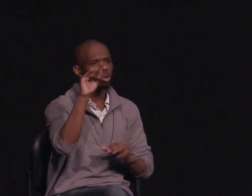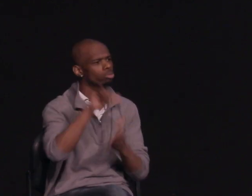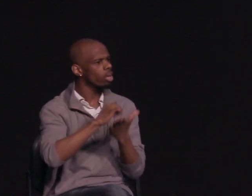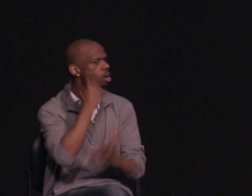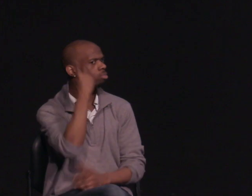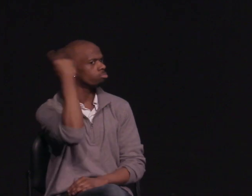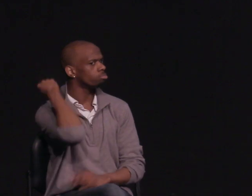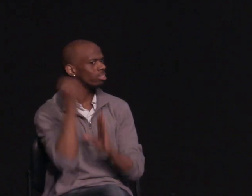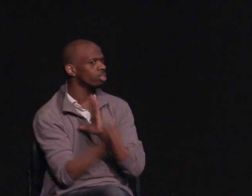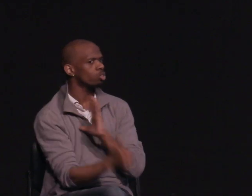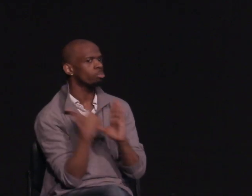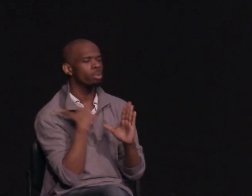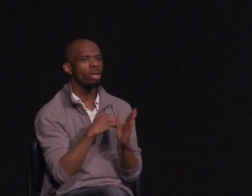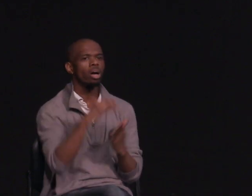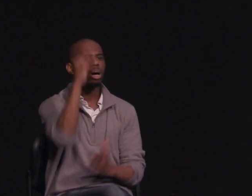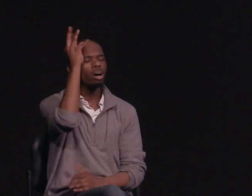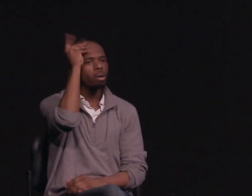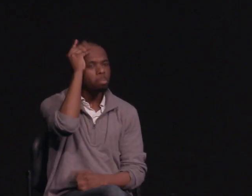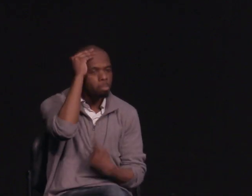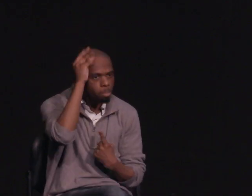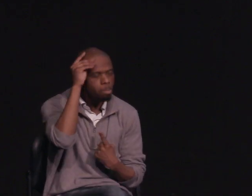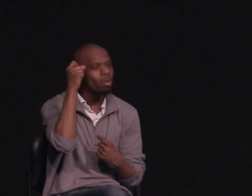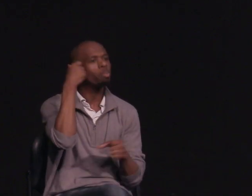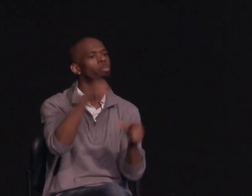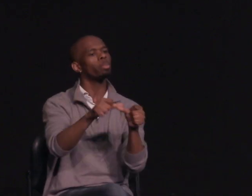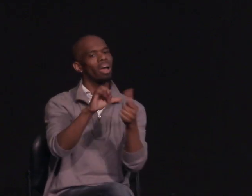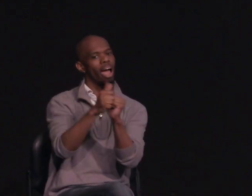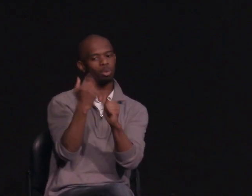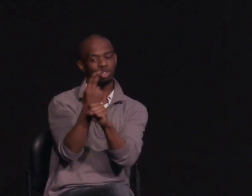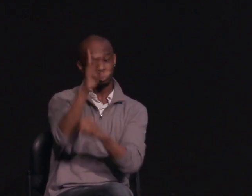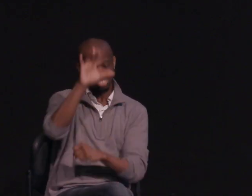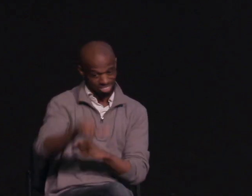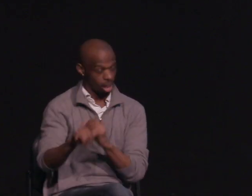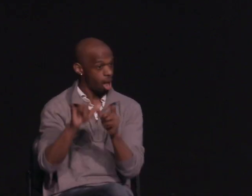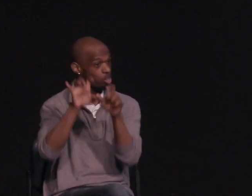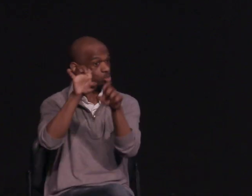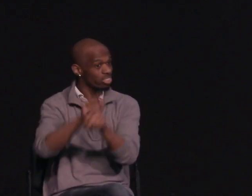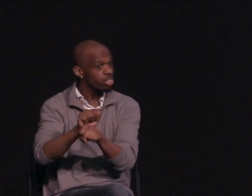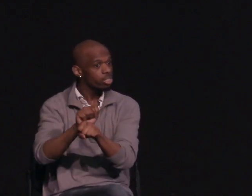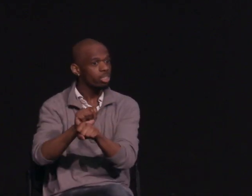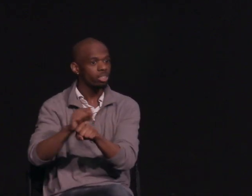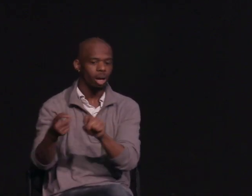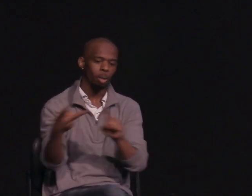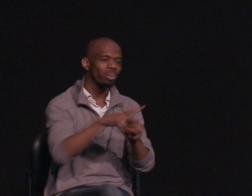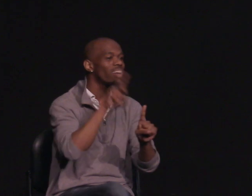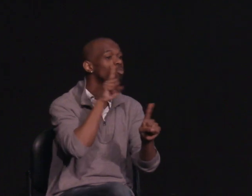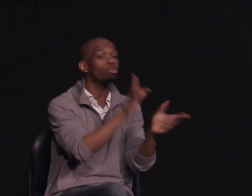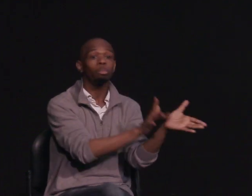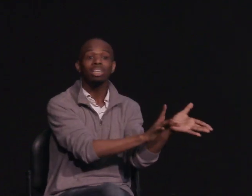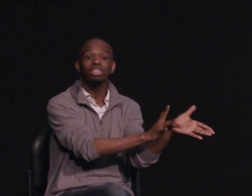really framing these foods as our medicine. Because what's the response to the rise in preventable